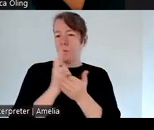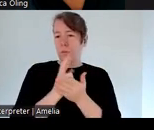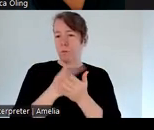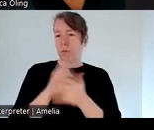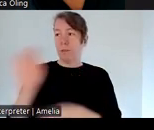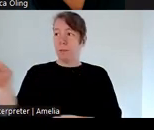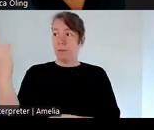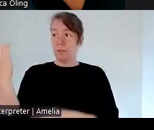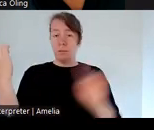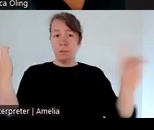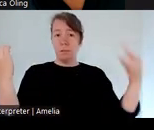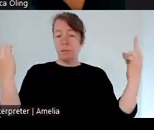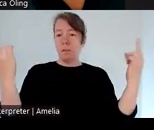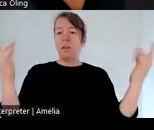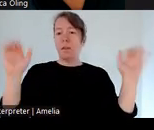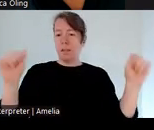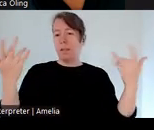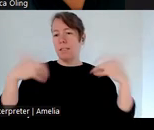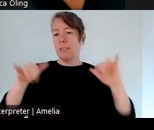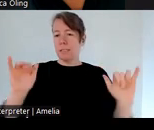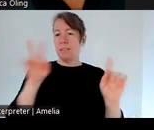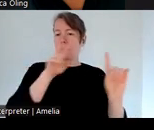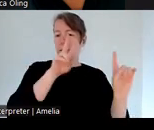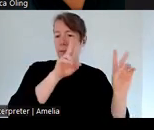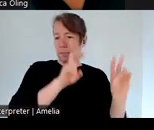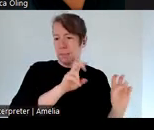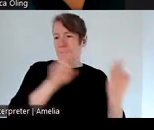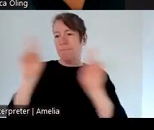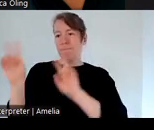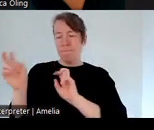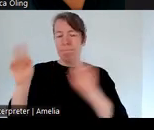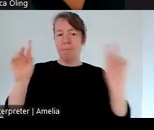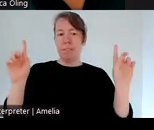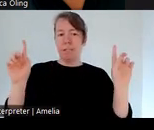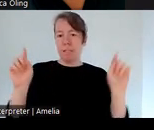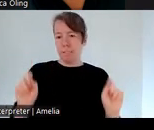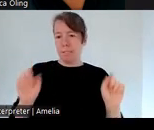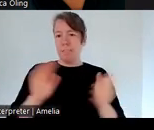And we also wanted to share this with the wider SUNY community to raise awareness.